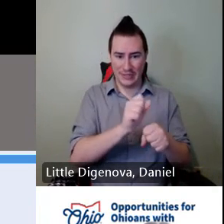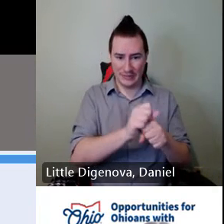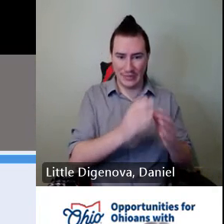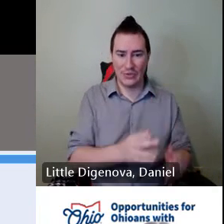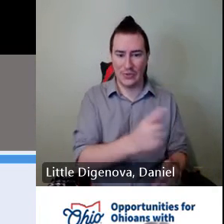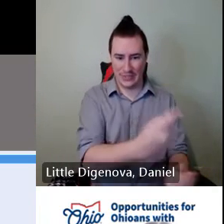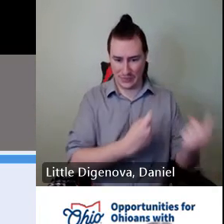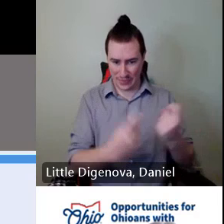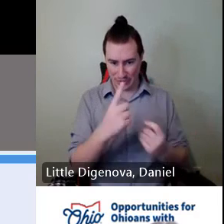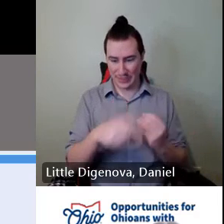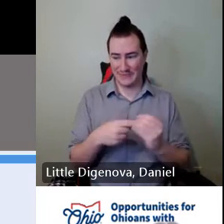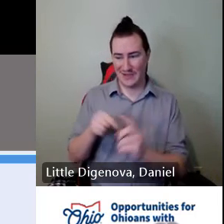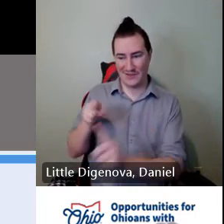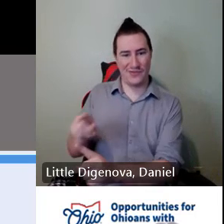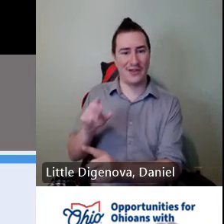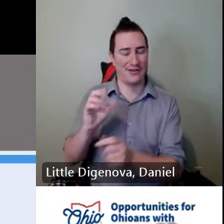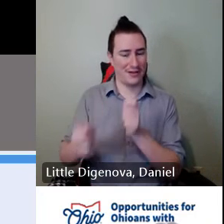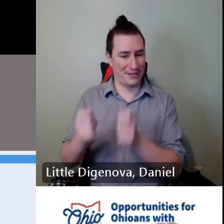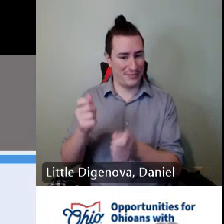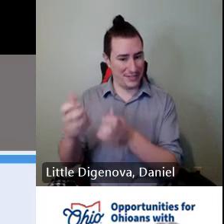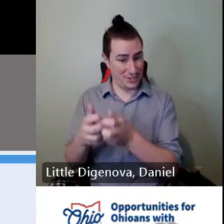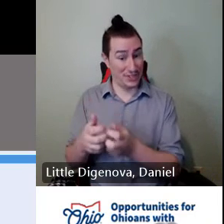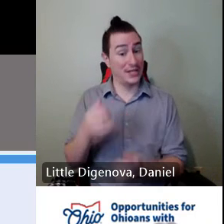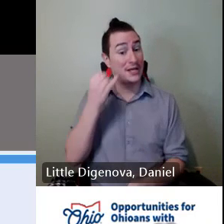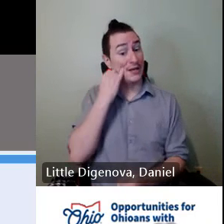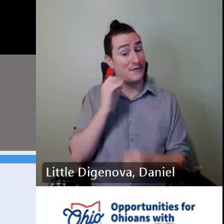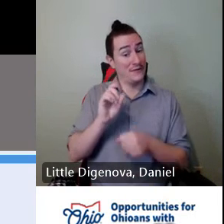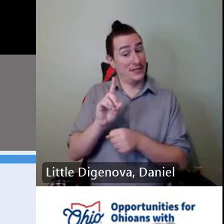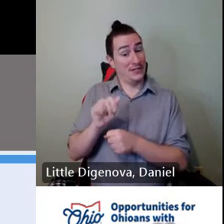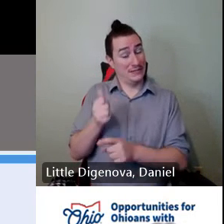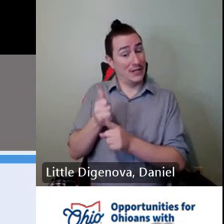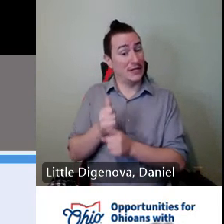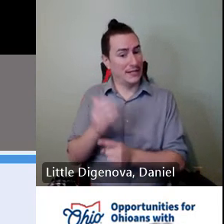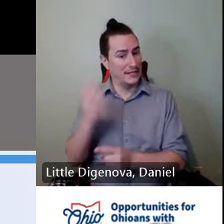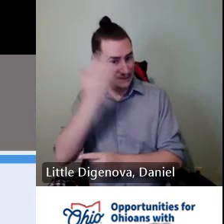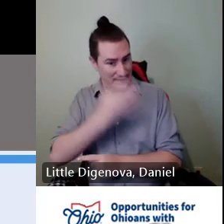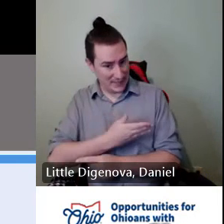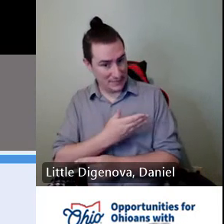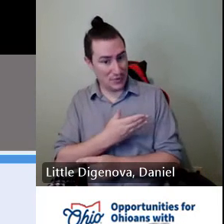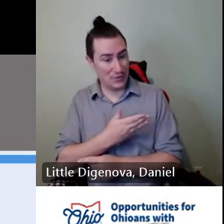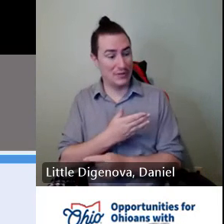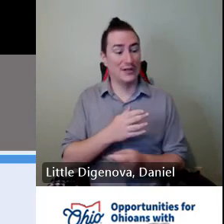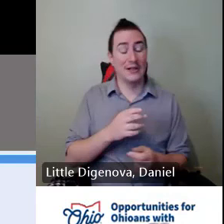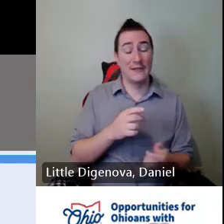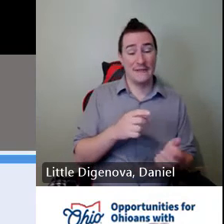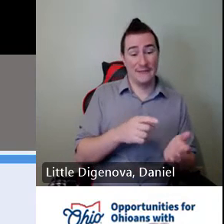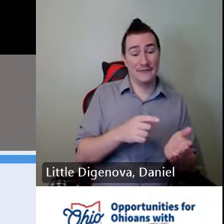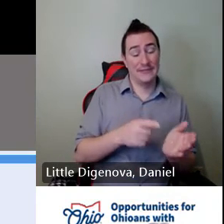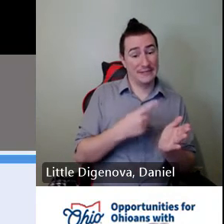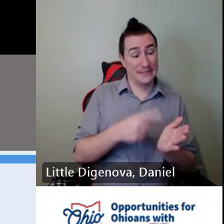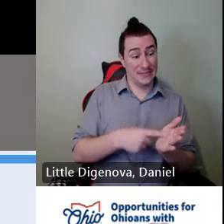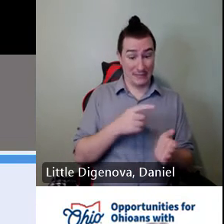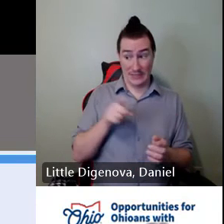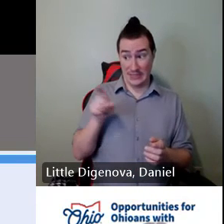disability is invisible, the need for the accommodation is not obvious, but as you mentioned, the accommodation